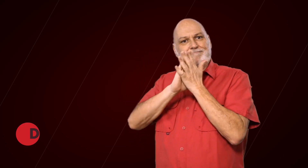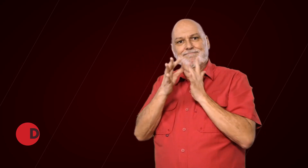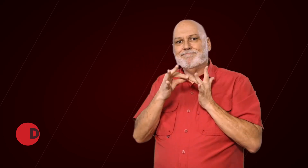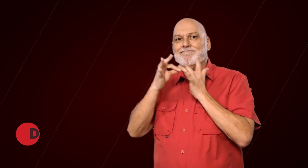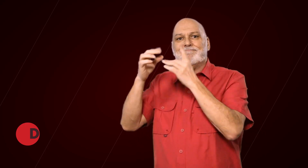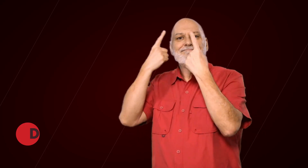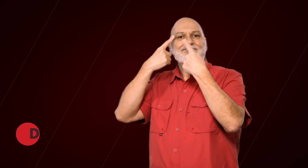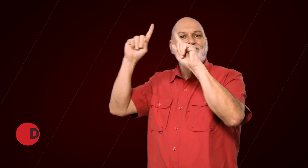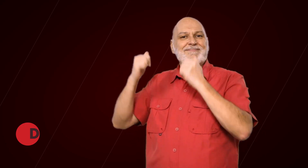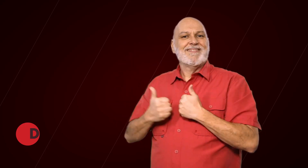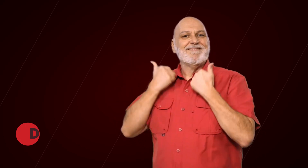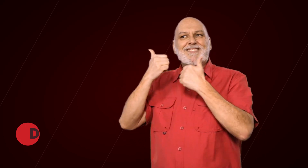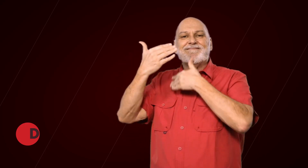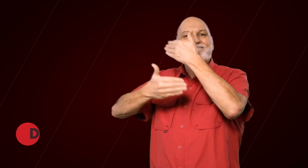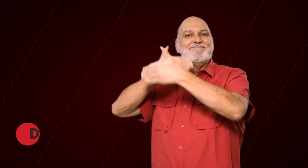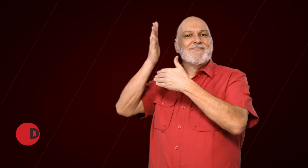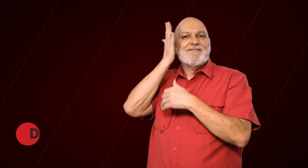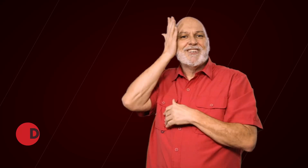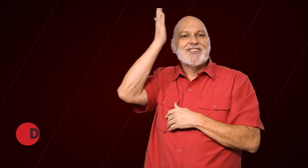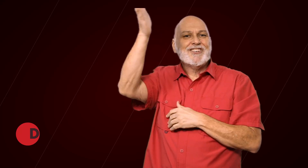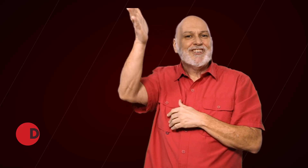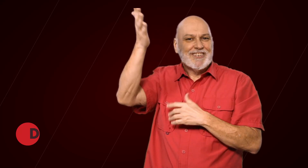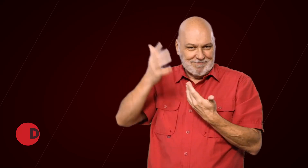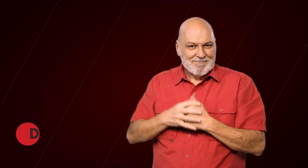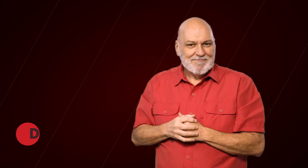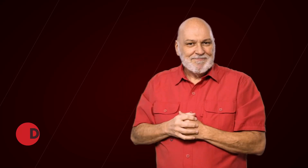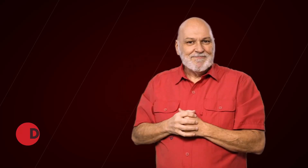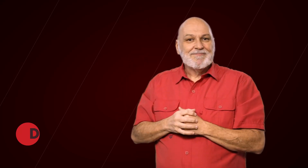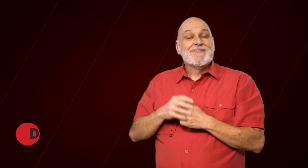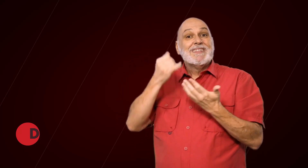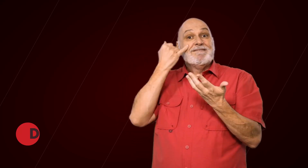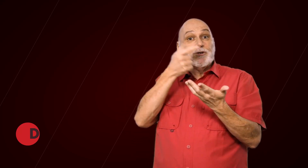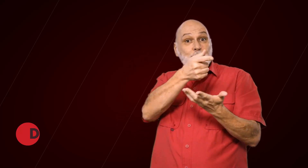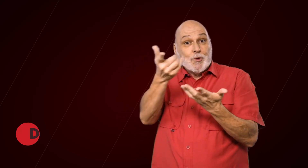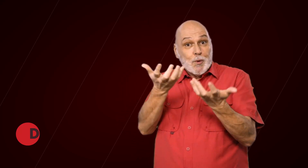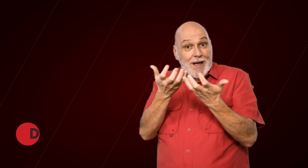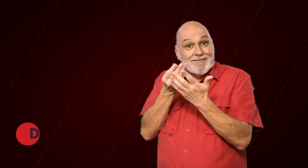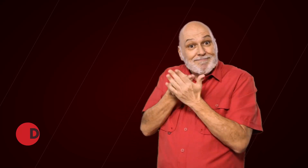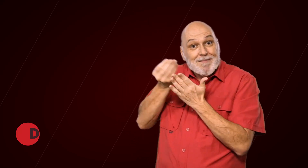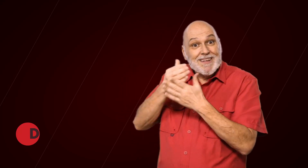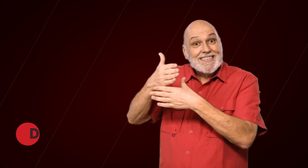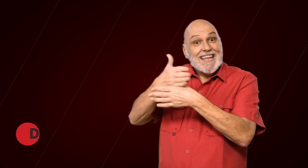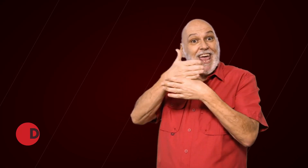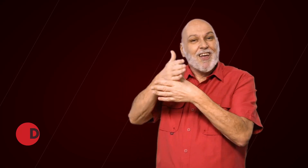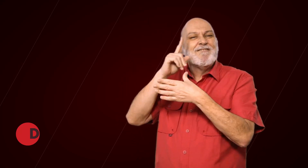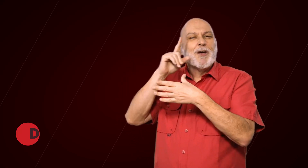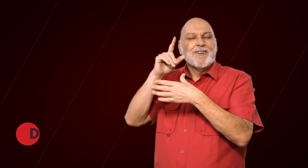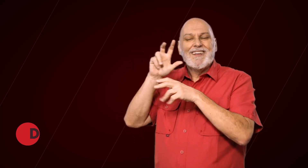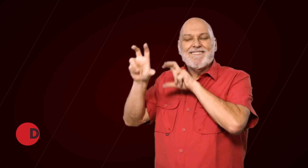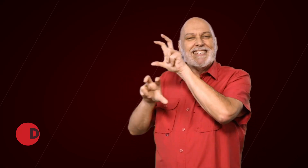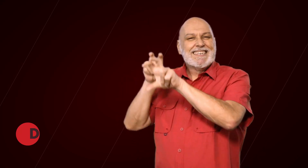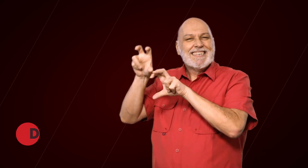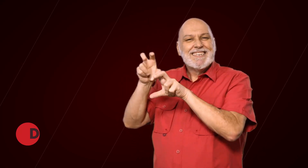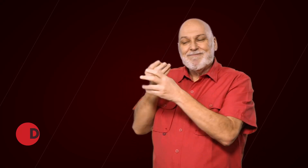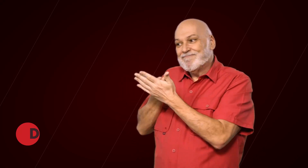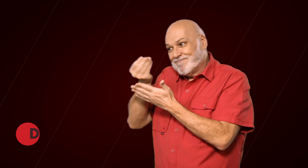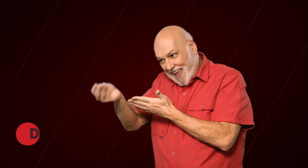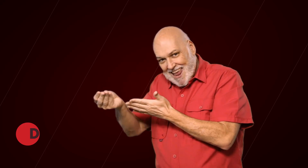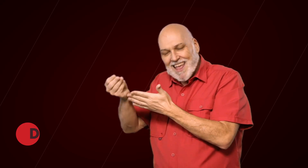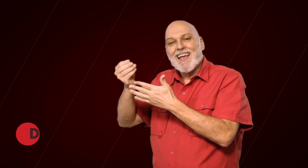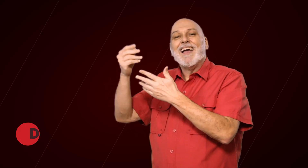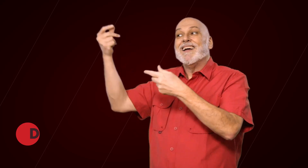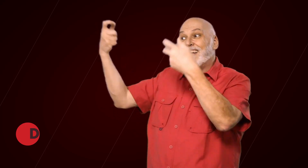Founder members could get "residuals for life".